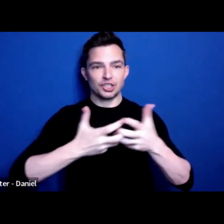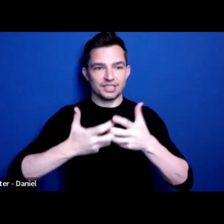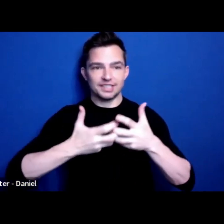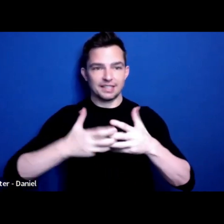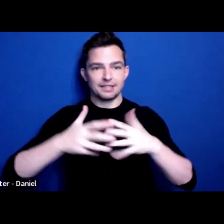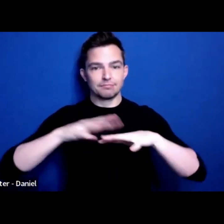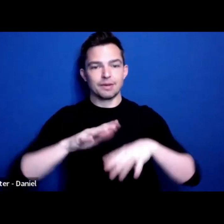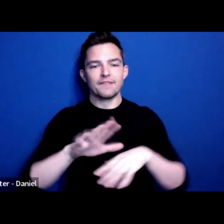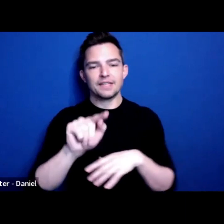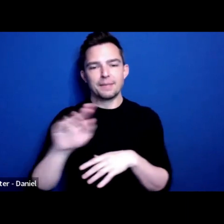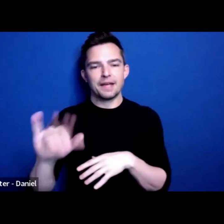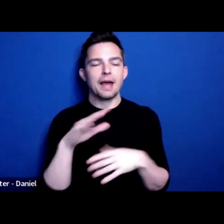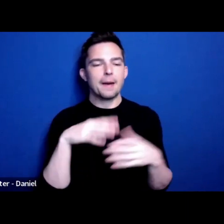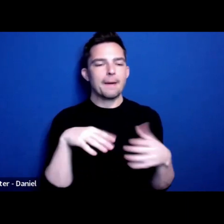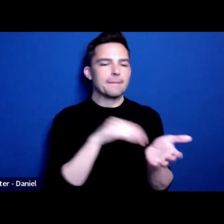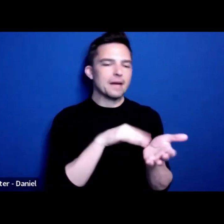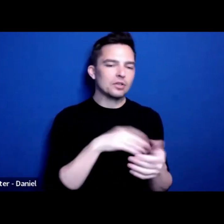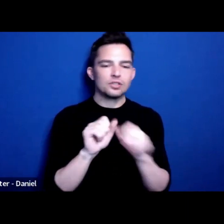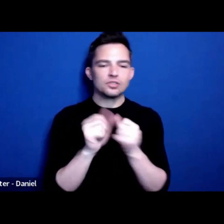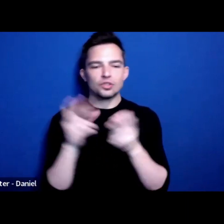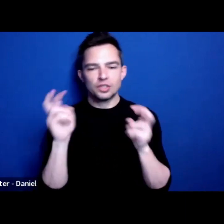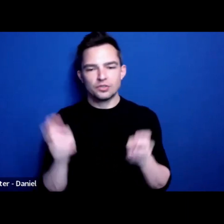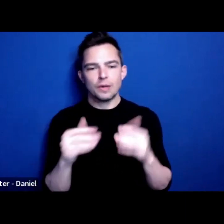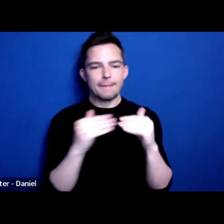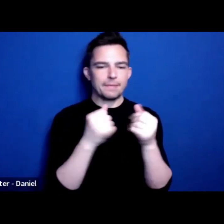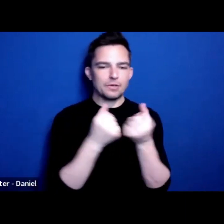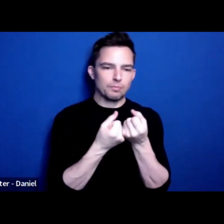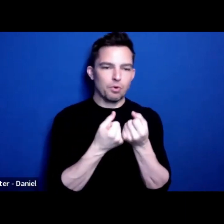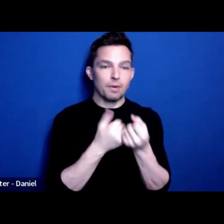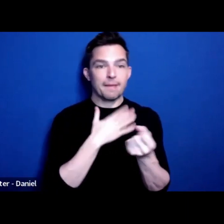medical and social issues, peer support, one of my favorite things to talk about peer